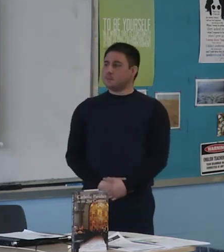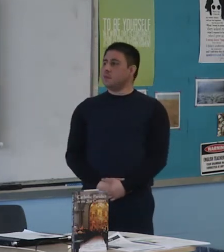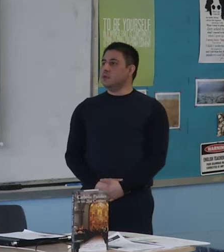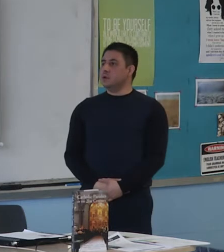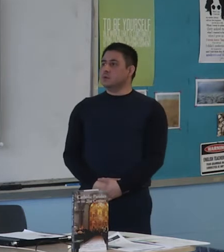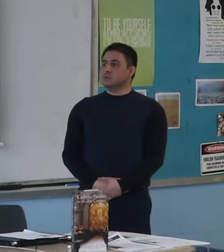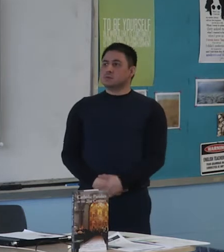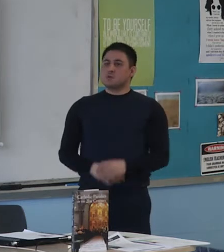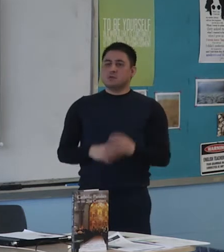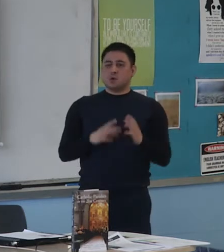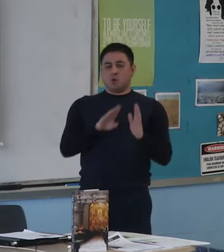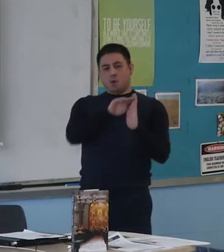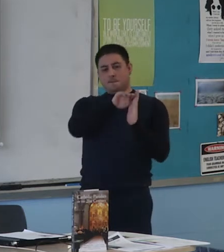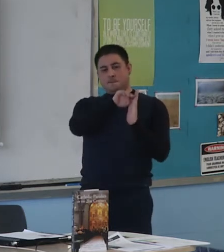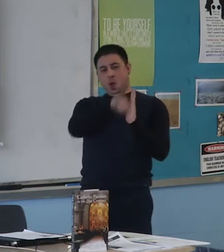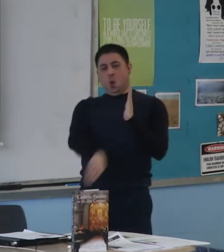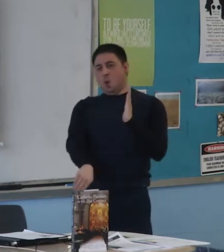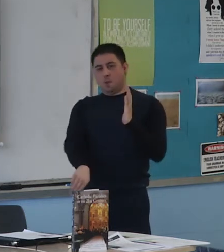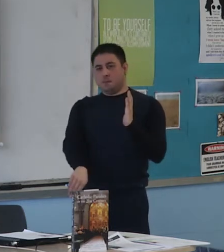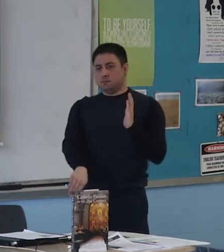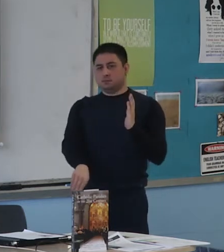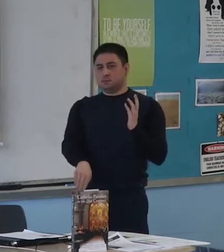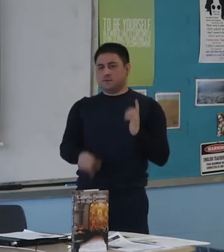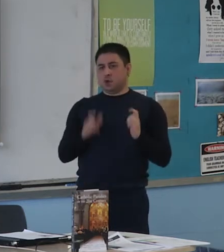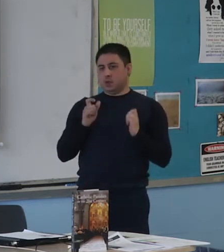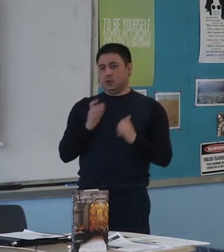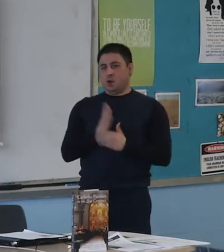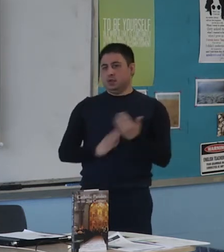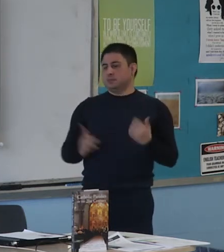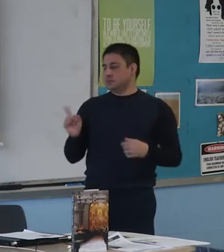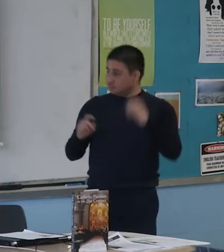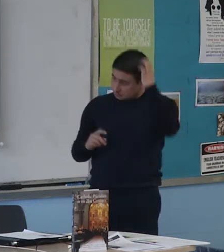you just kind of have this dropping down very quickly on this piece, and again